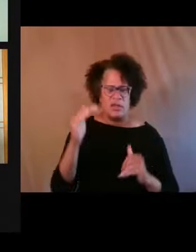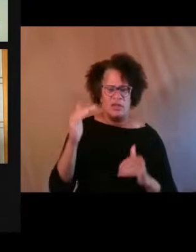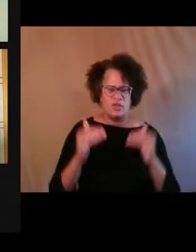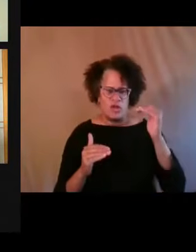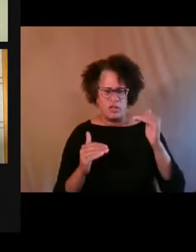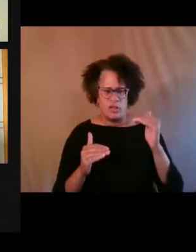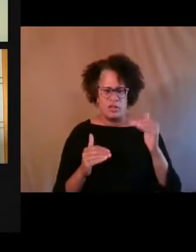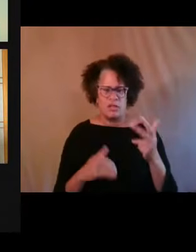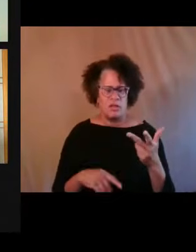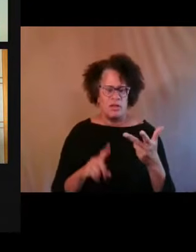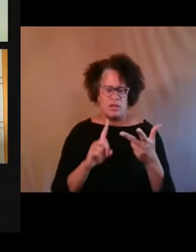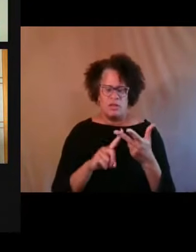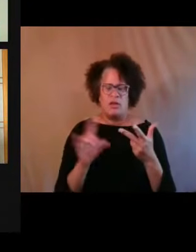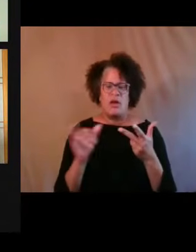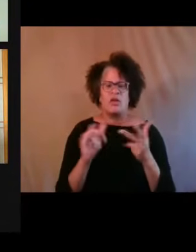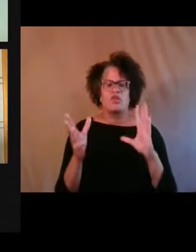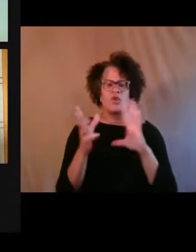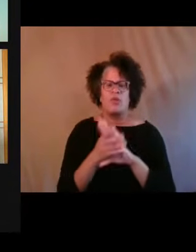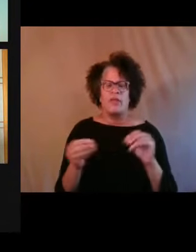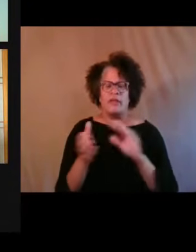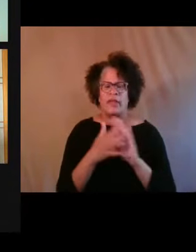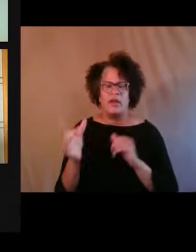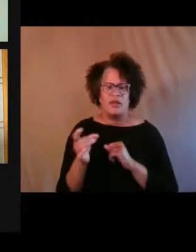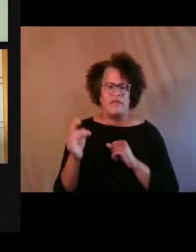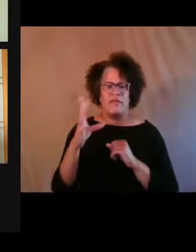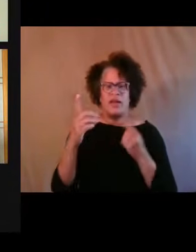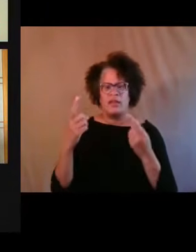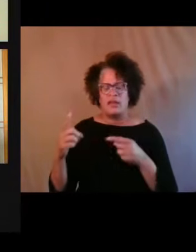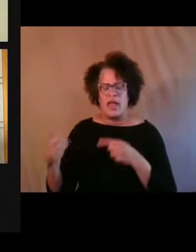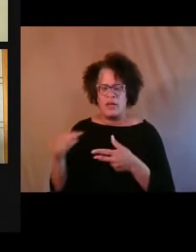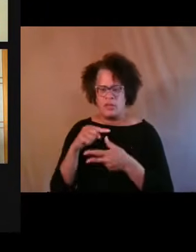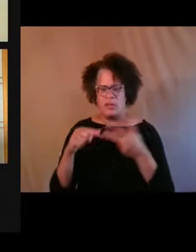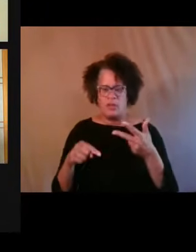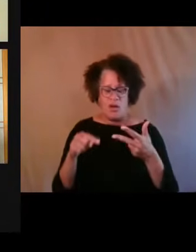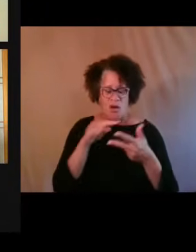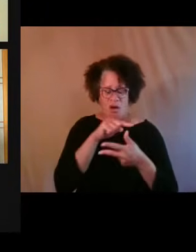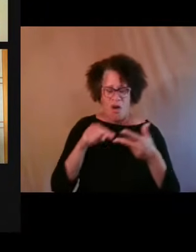and there is a narrative violence. And sometimes all three of those are entwined.